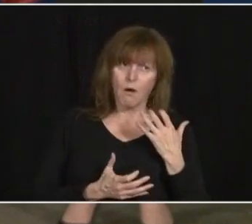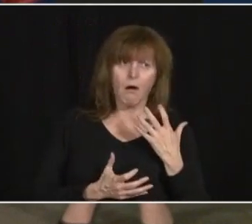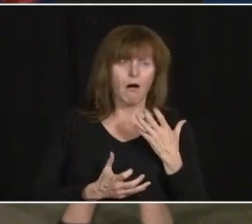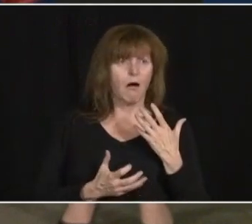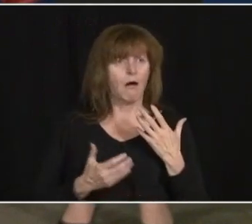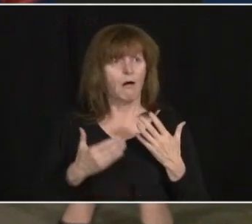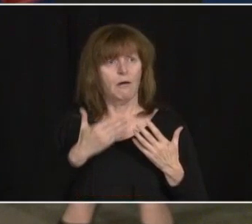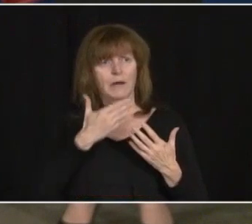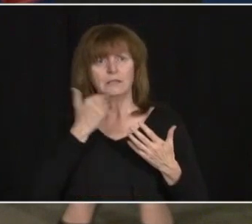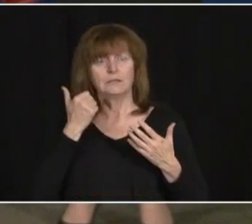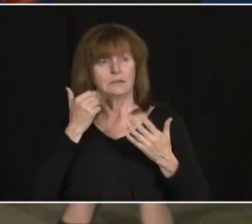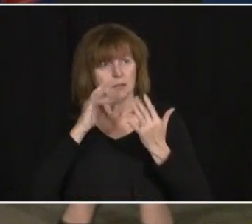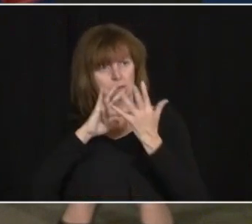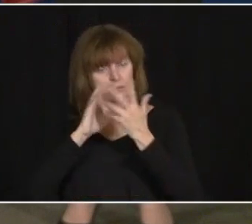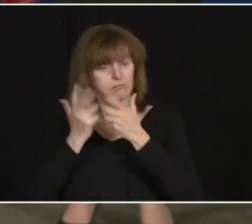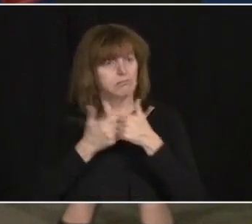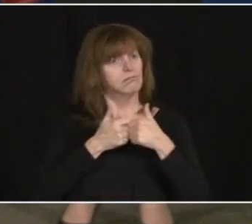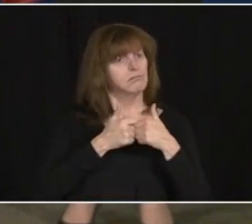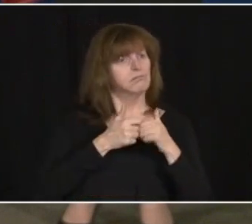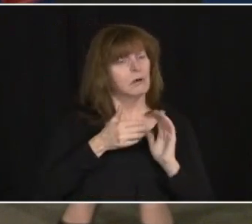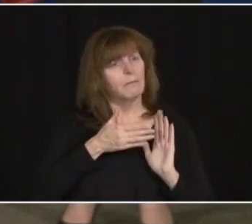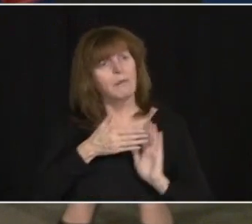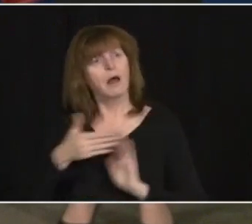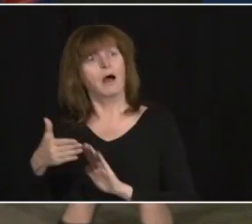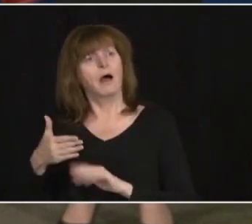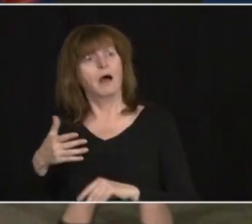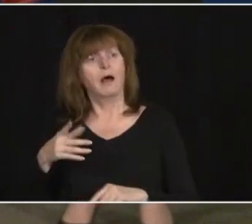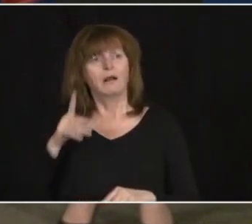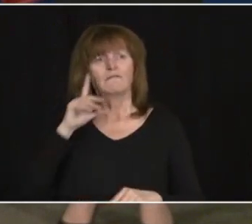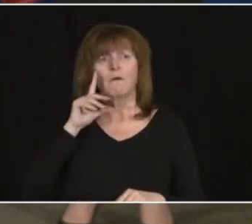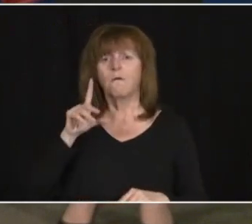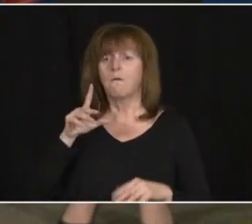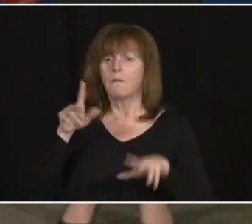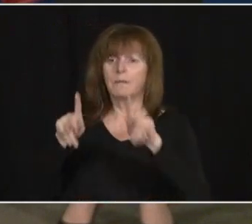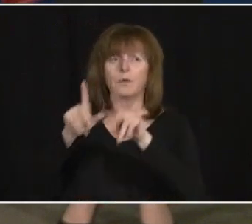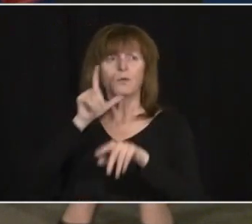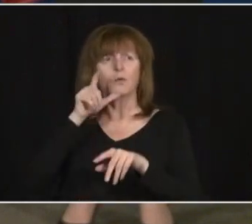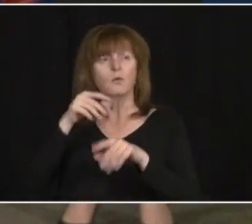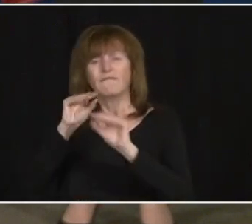Question: Hello, premier. Better coordinatorring systems in the GTA. A